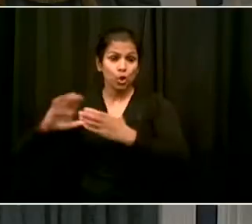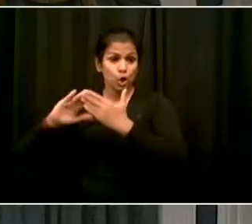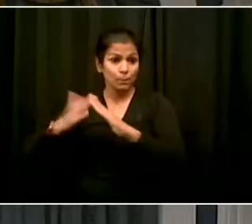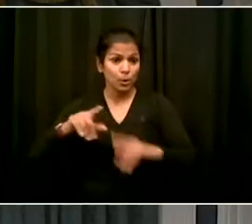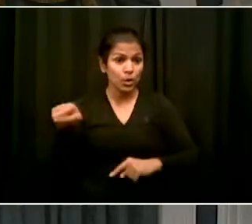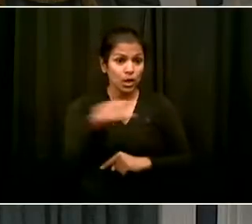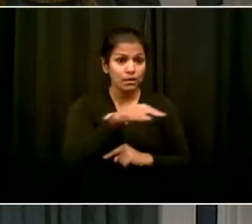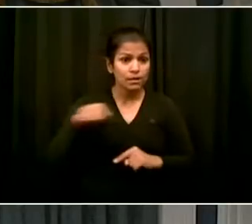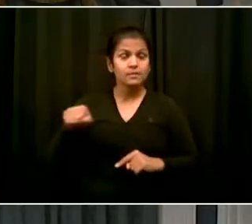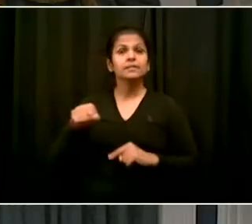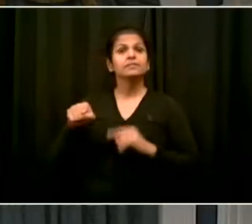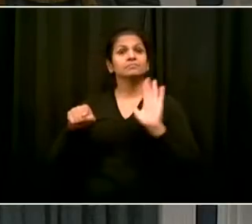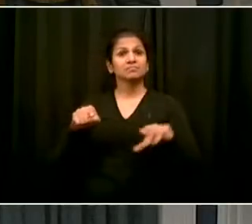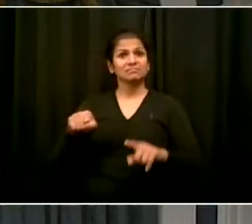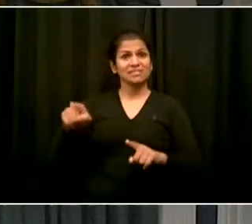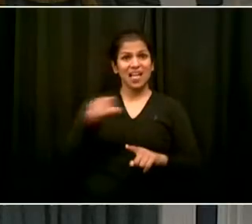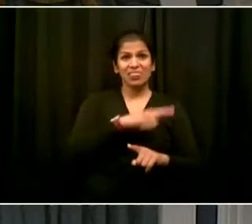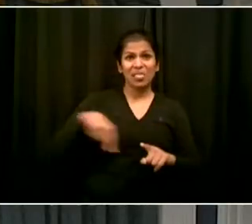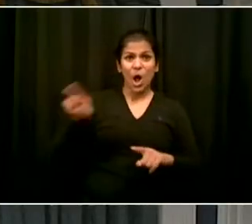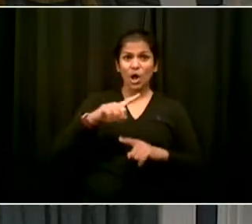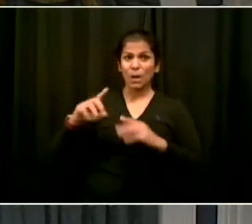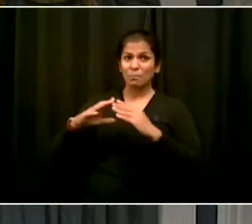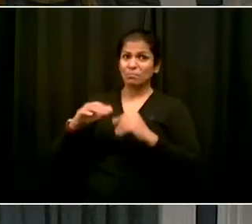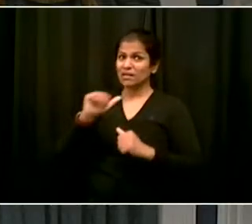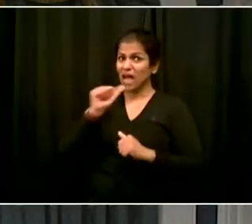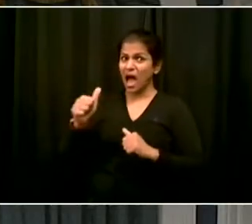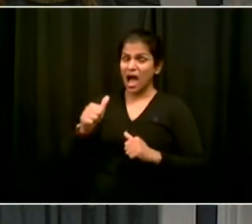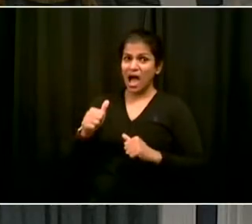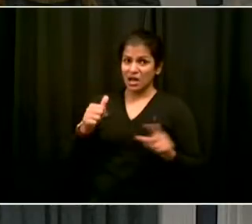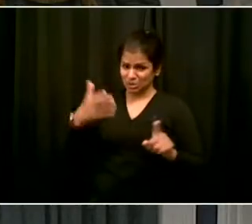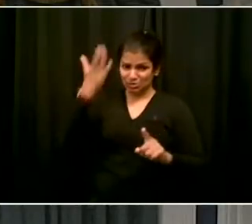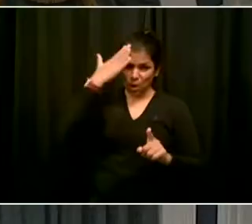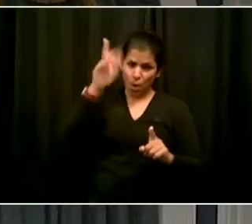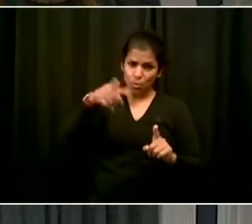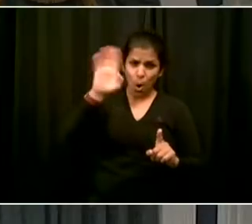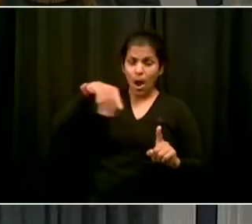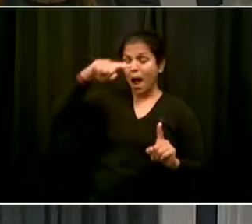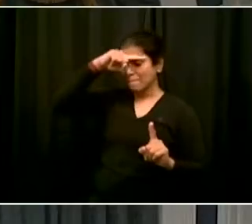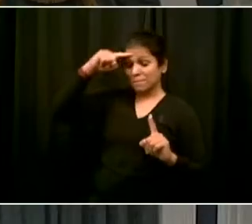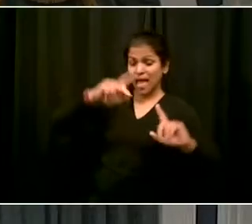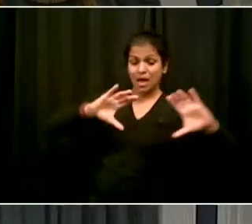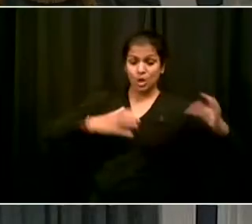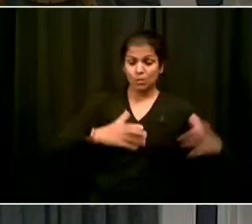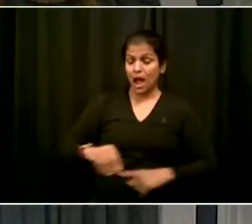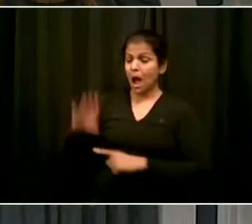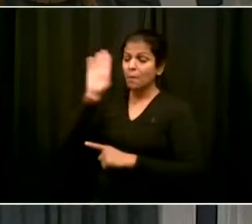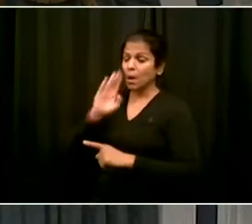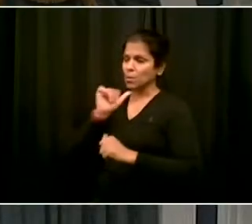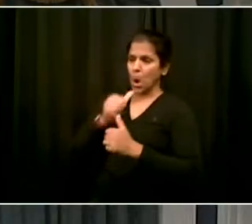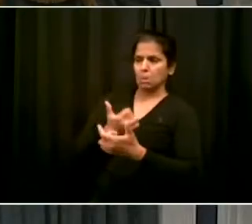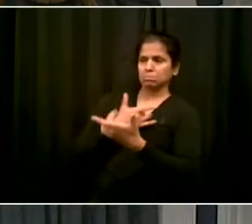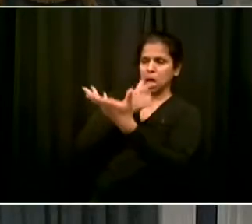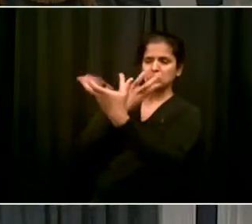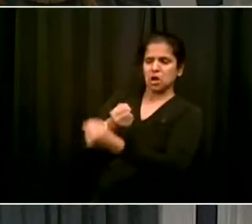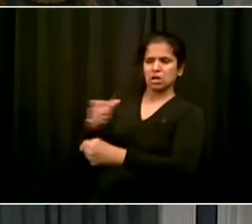SURE COMMUNITIES THAT HAVE BEEN